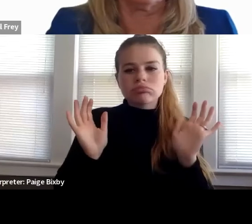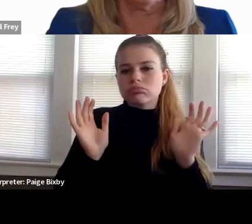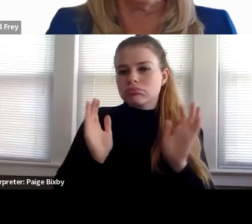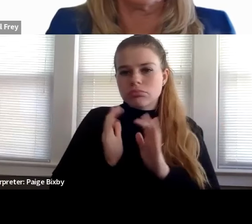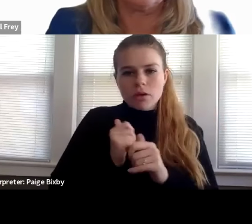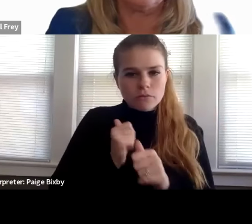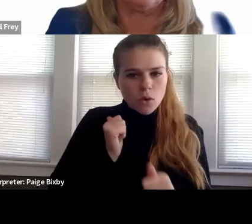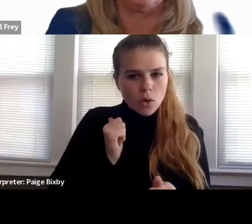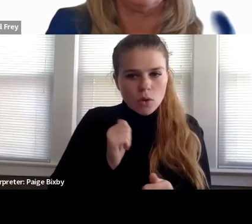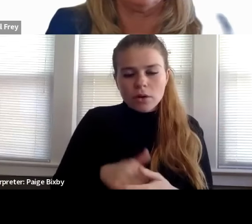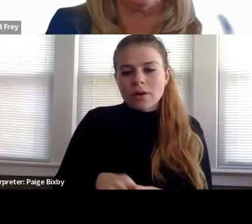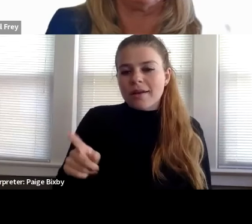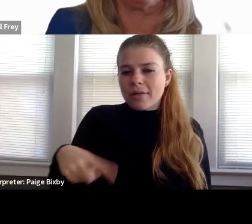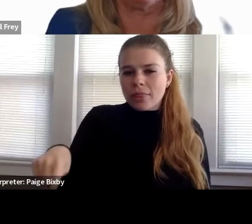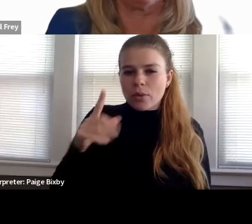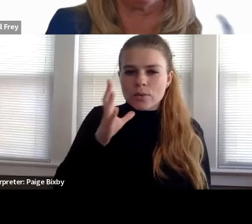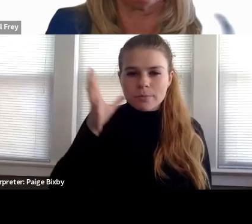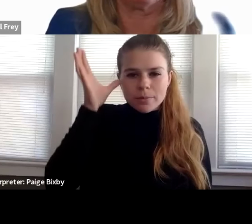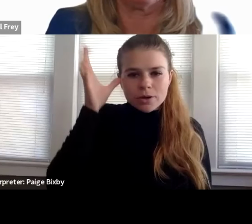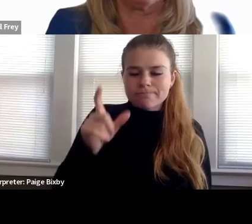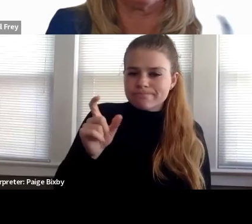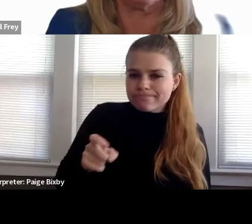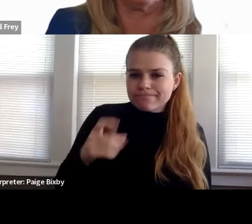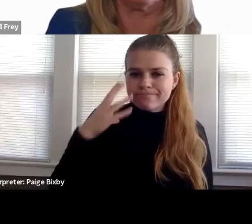These parents have to experience our system as different